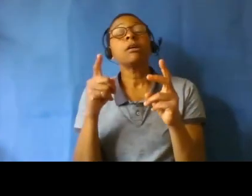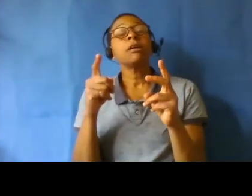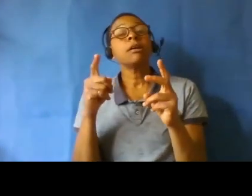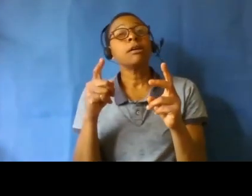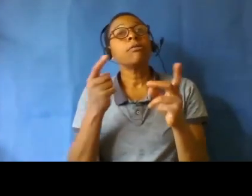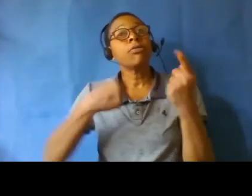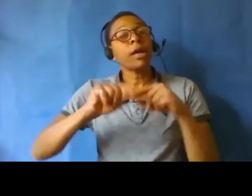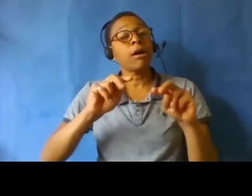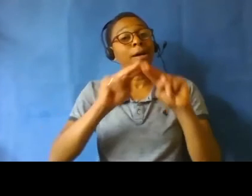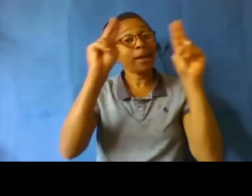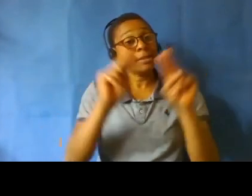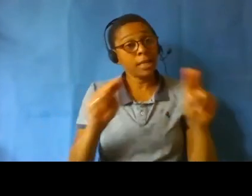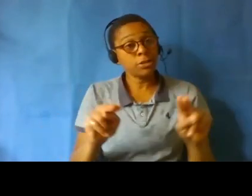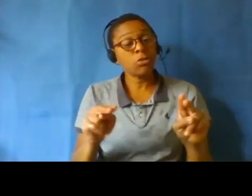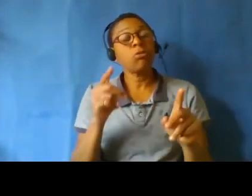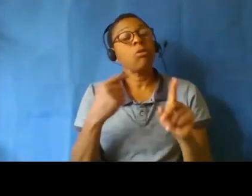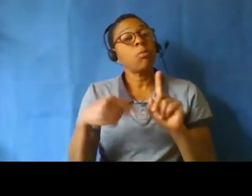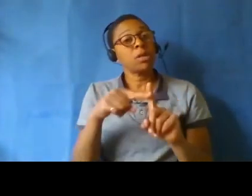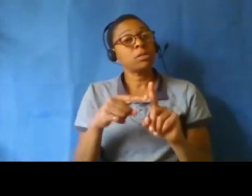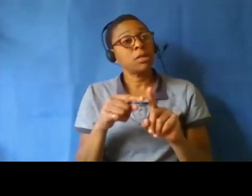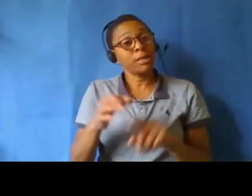enjoys our virtual symposium